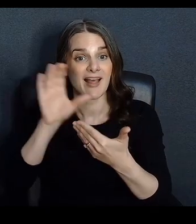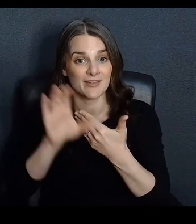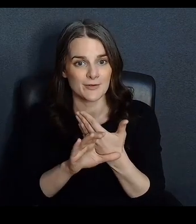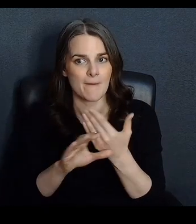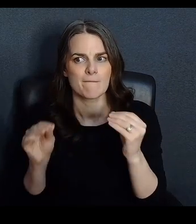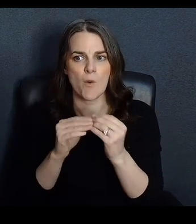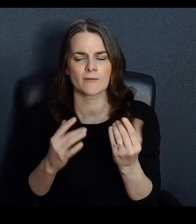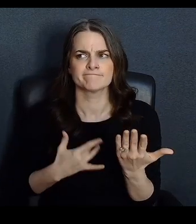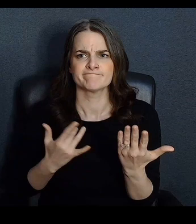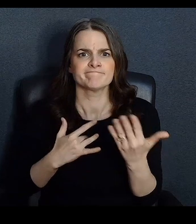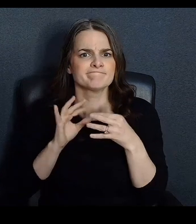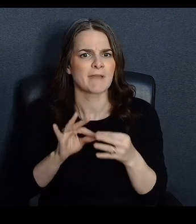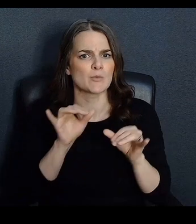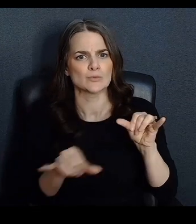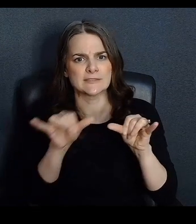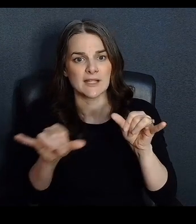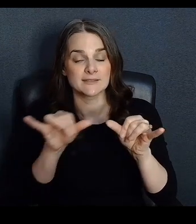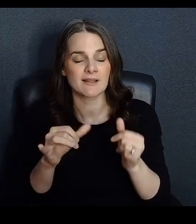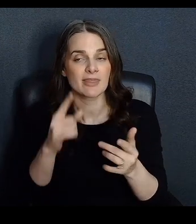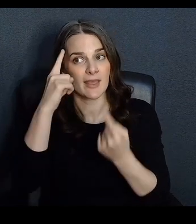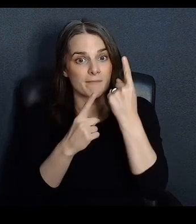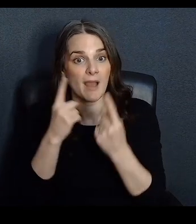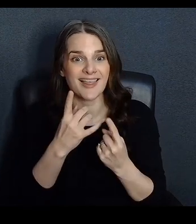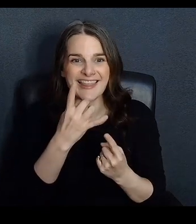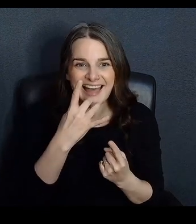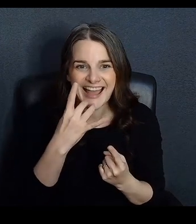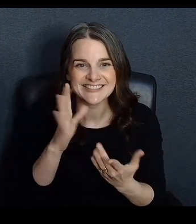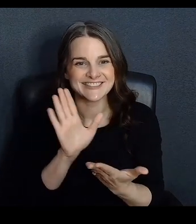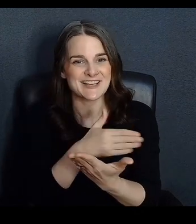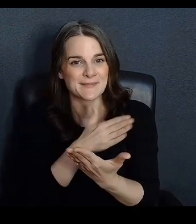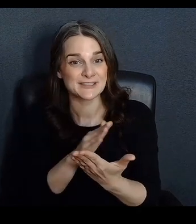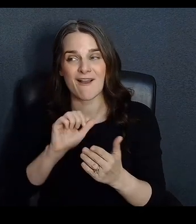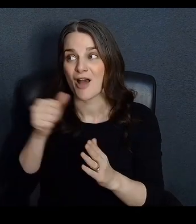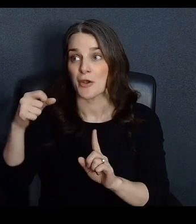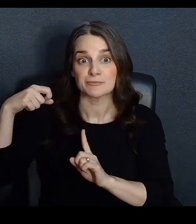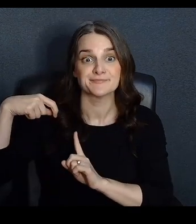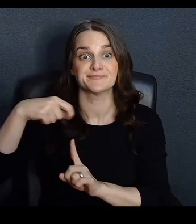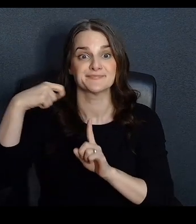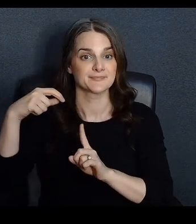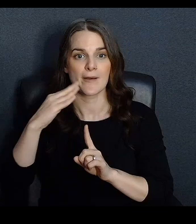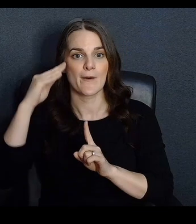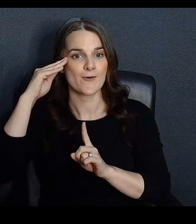Let's look at how things like lights, or music, and other visual and tangible cues in our home,